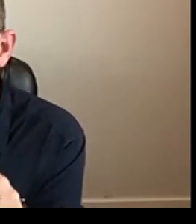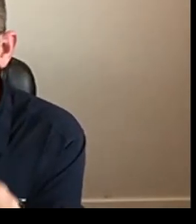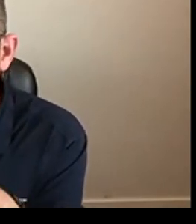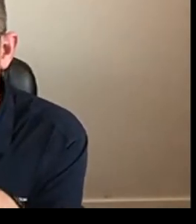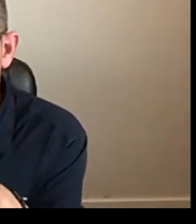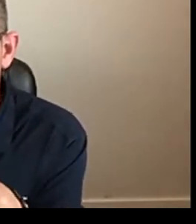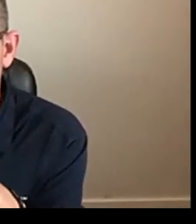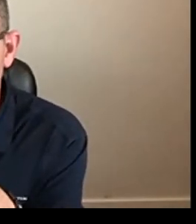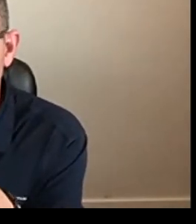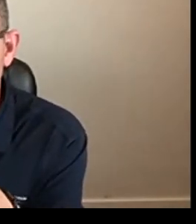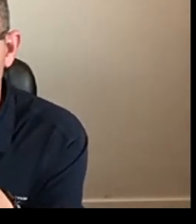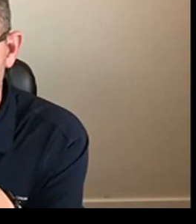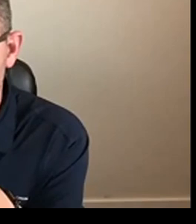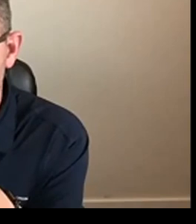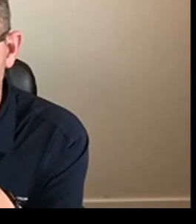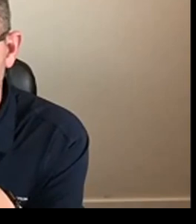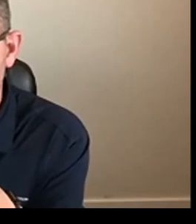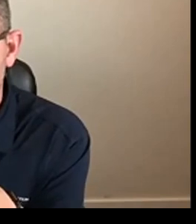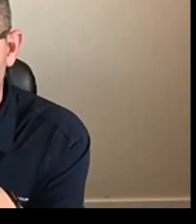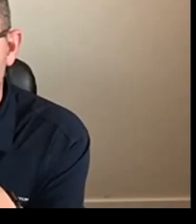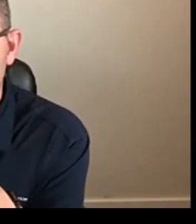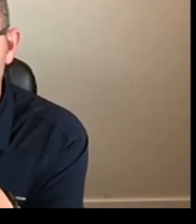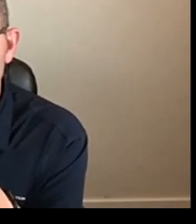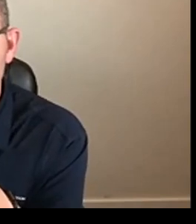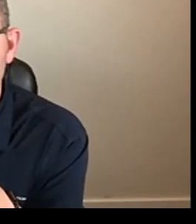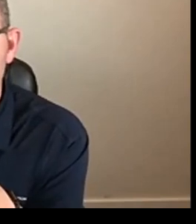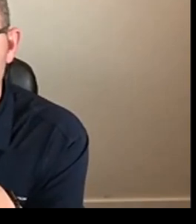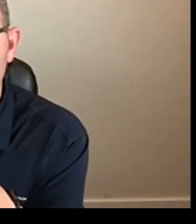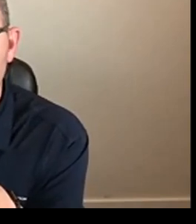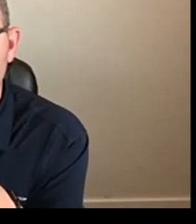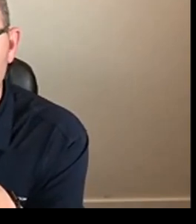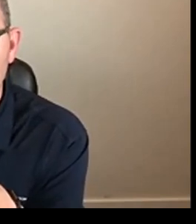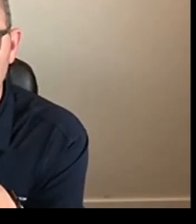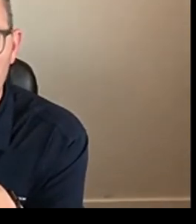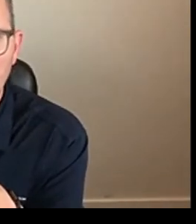screen and make sure that works. 15:31:37 Sometimes that does.